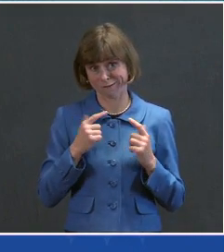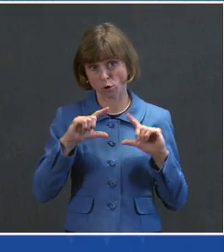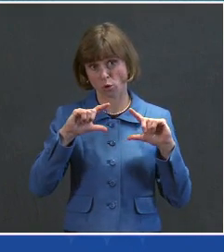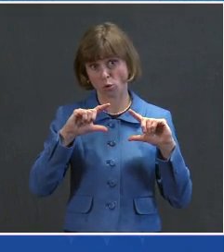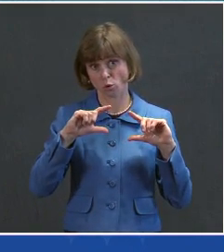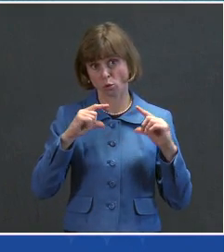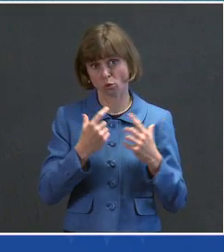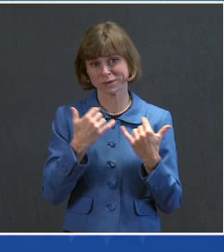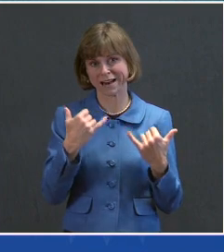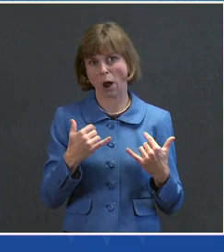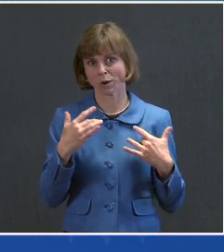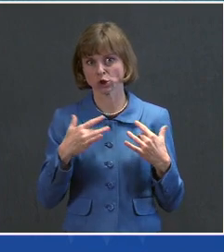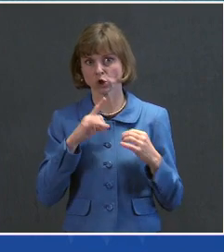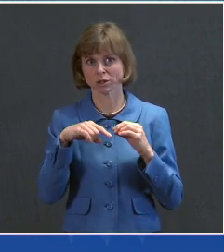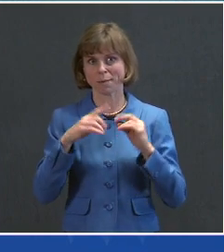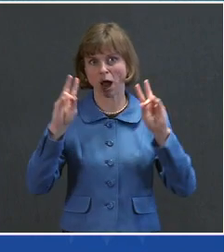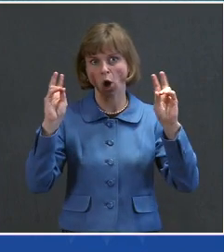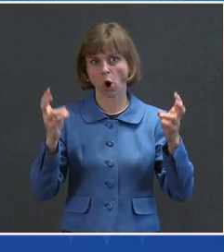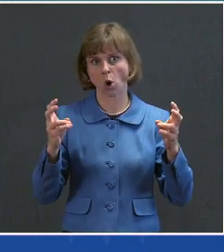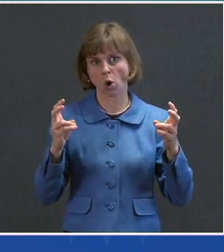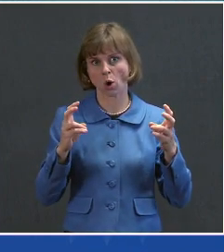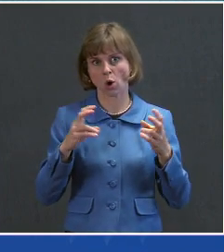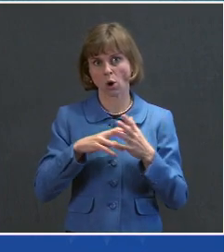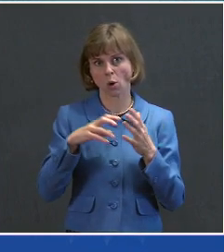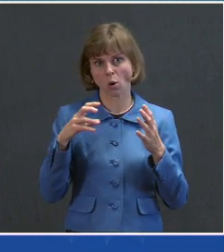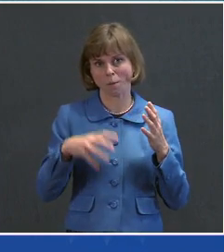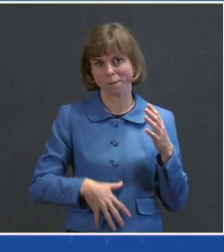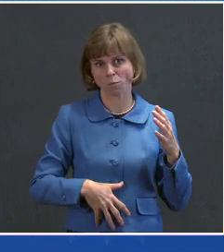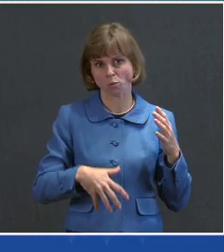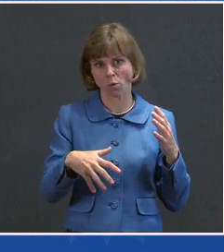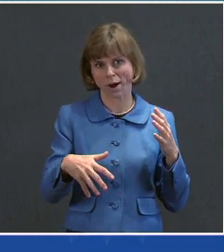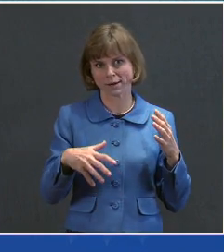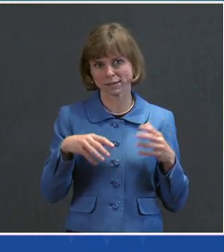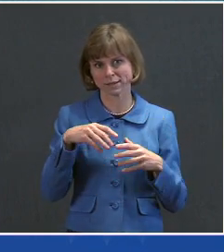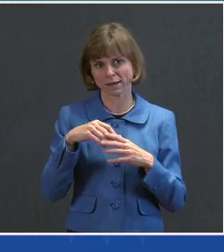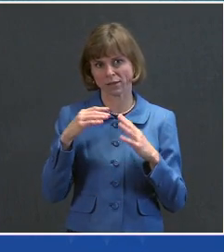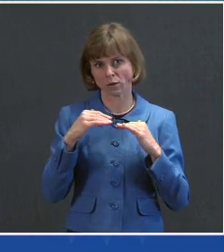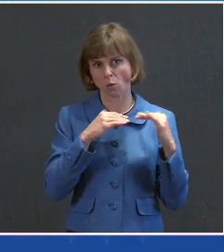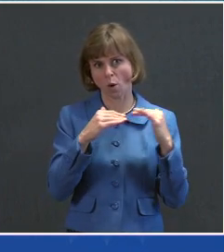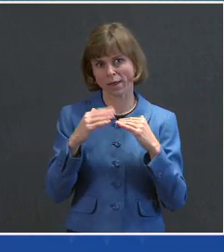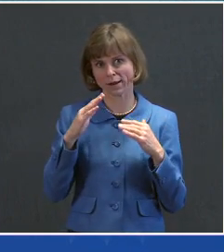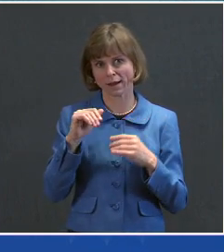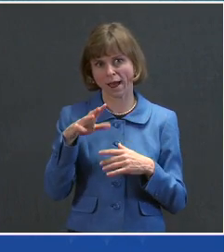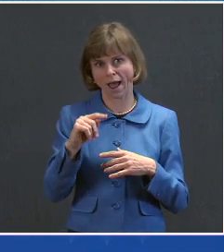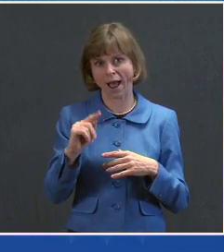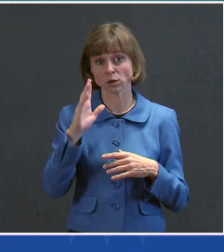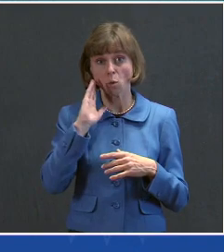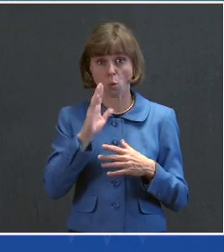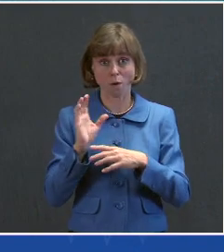"pregnancy discrimination" in the Equality Act -- you're familiar with that, I'm sure -- that it would force doctors perform abortions